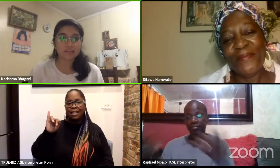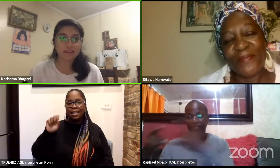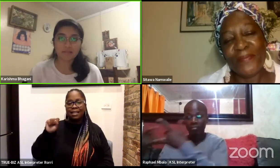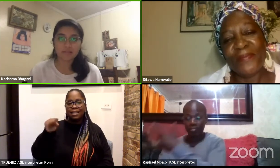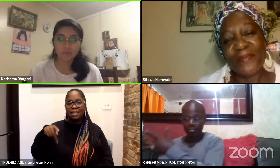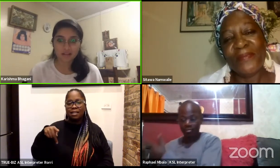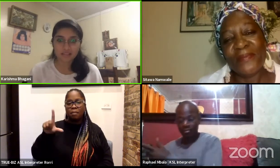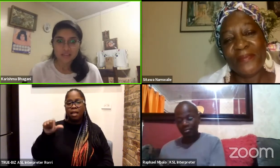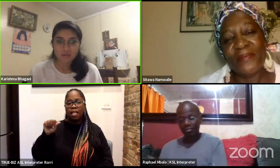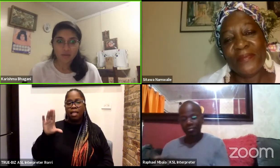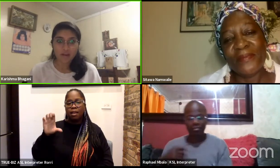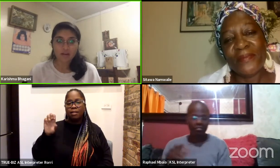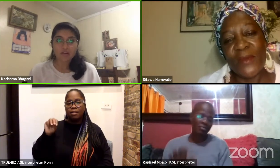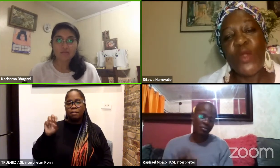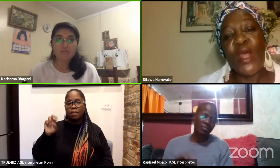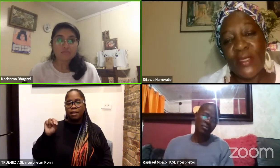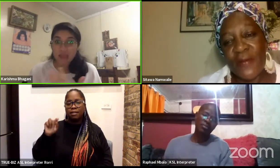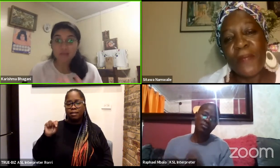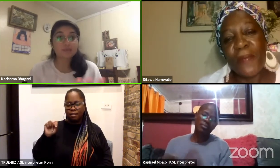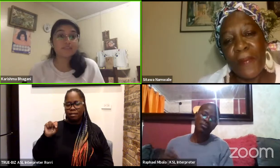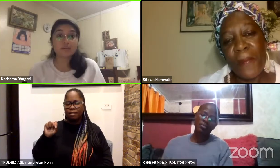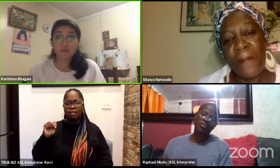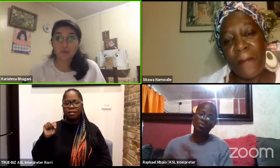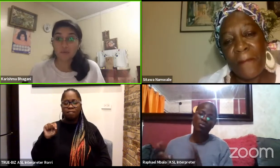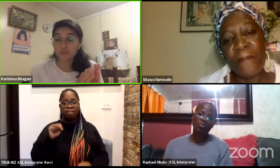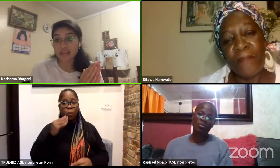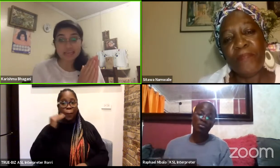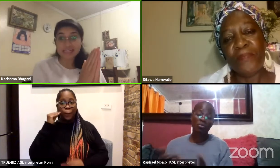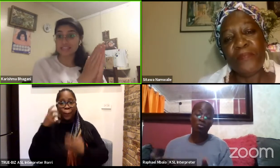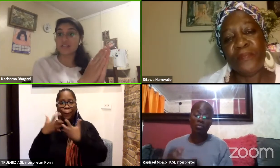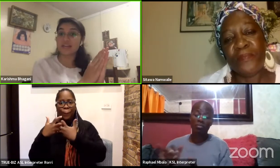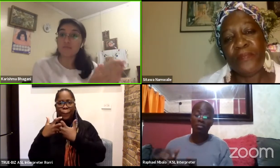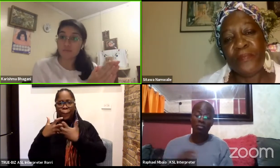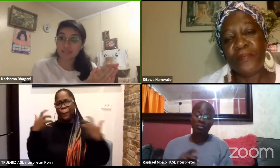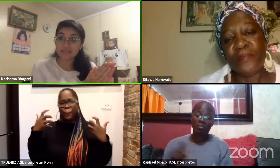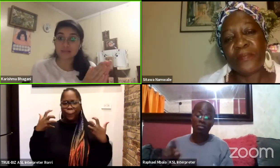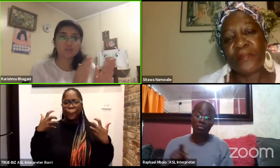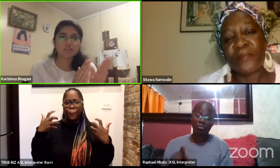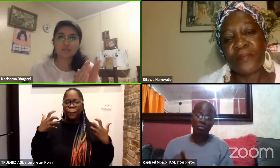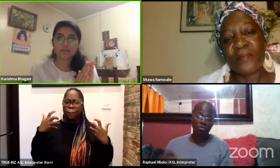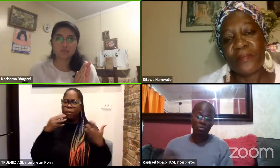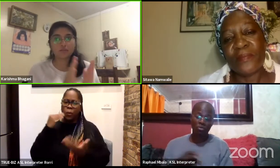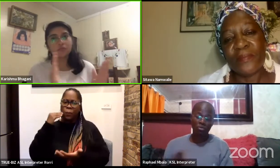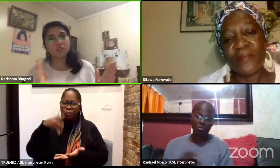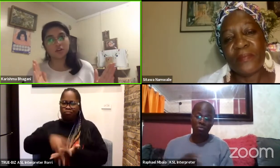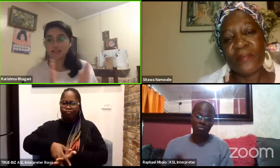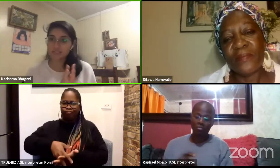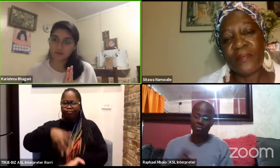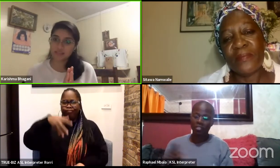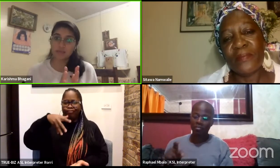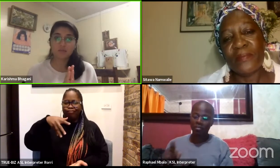right now in the world where that specific poem, which didn't necessarily come from that space, could speak to refugee crisis, for example,